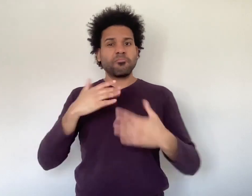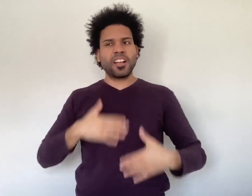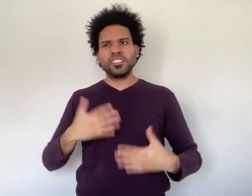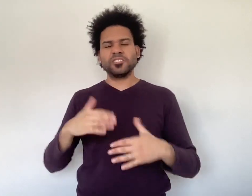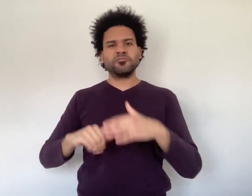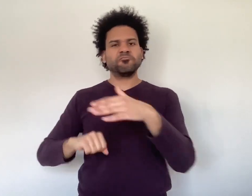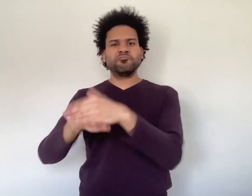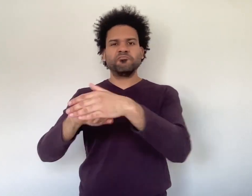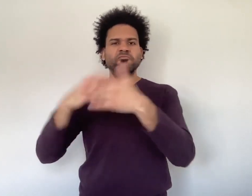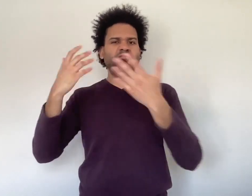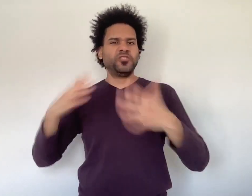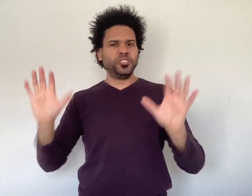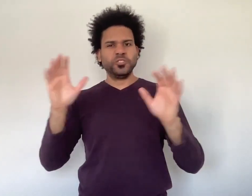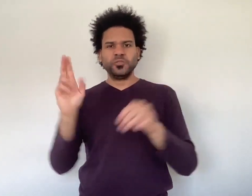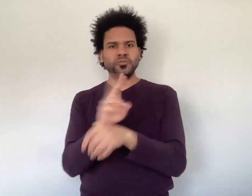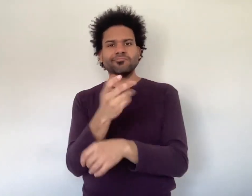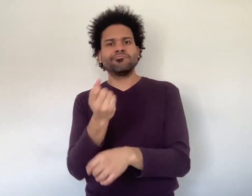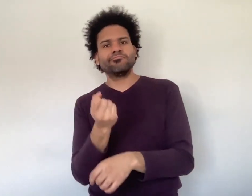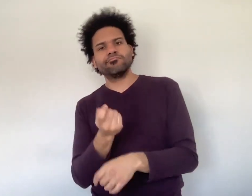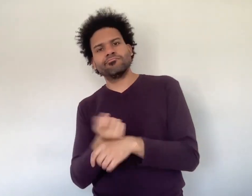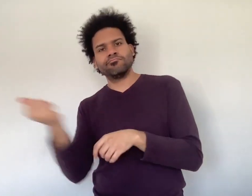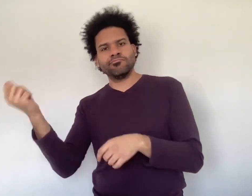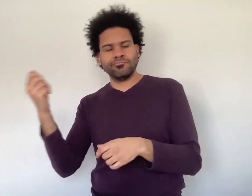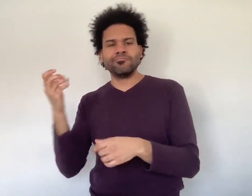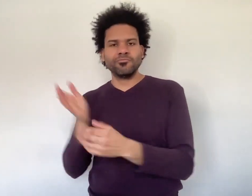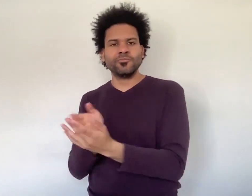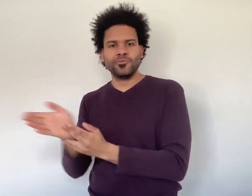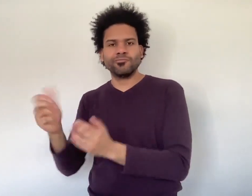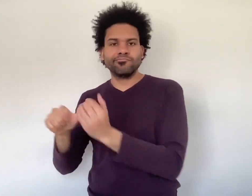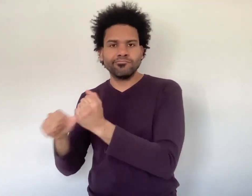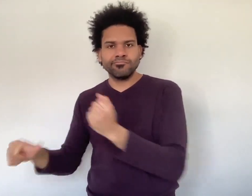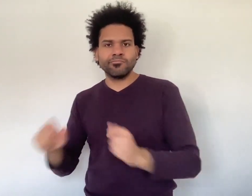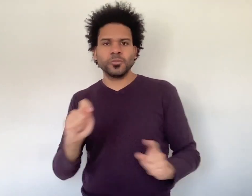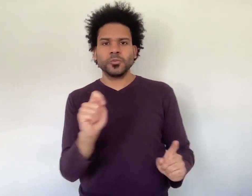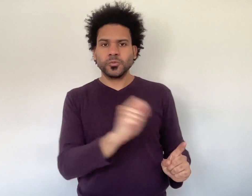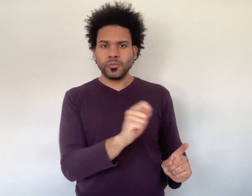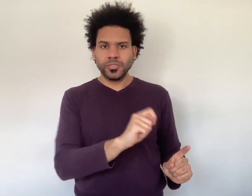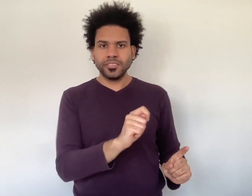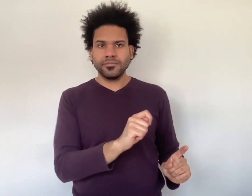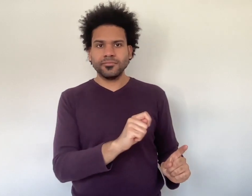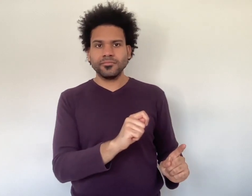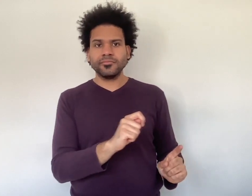Until the body metabolically eliminates the element by urine or feces.